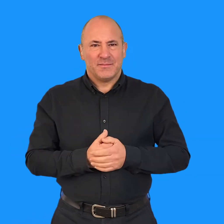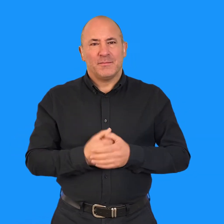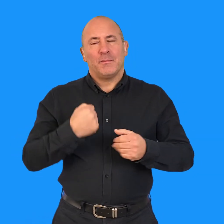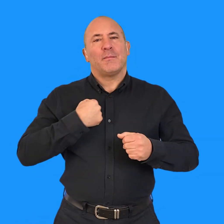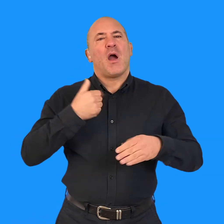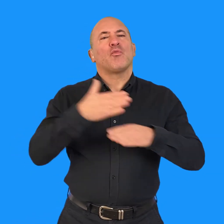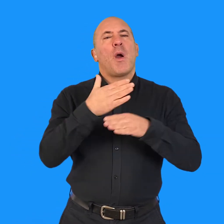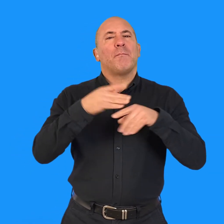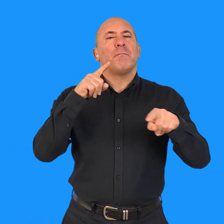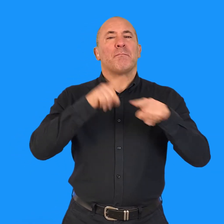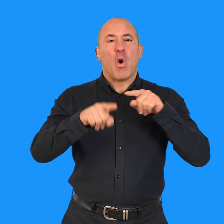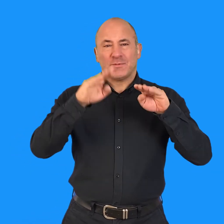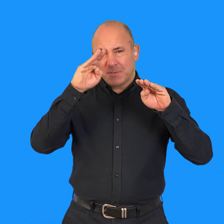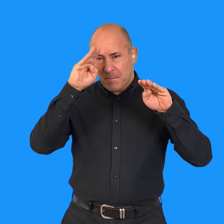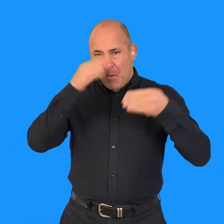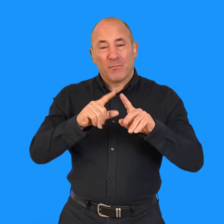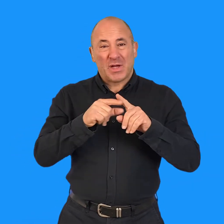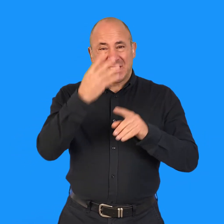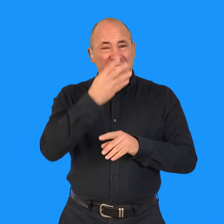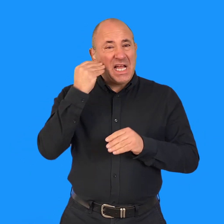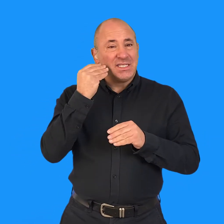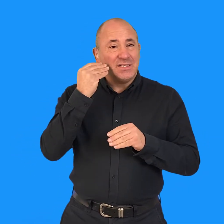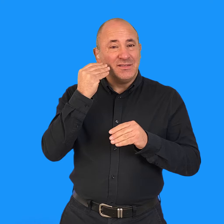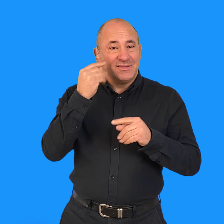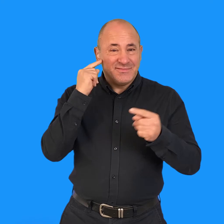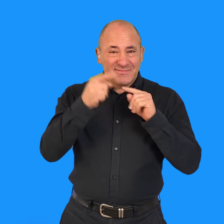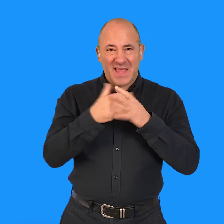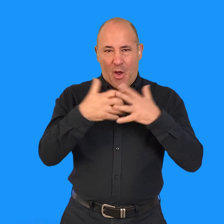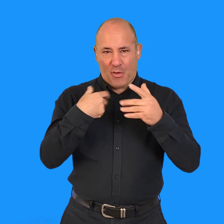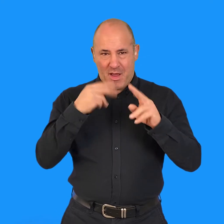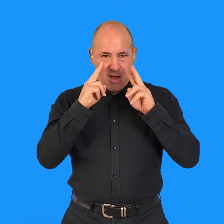And a lot of my work is based around the senses